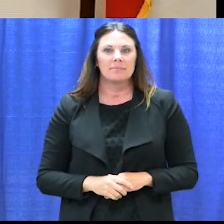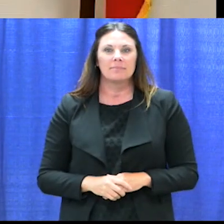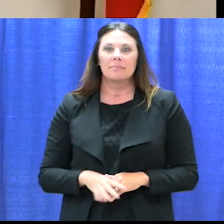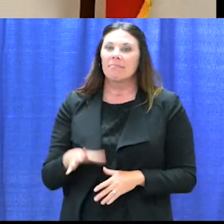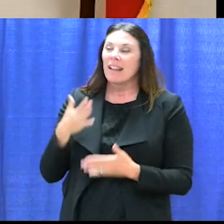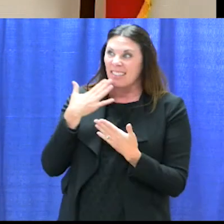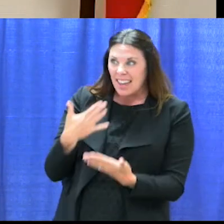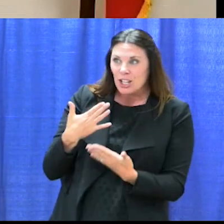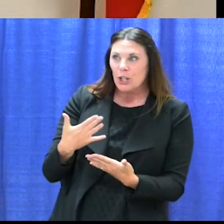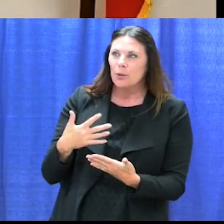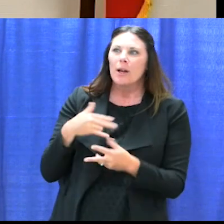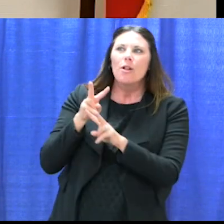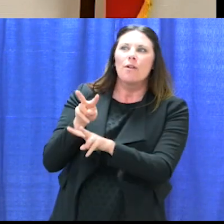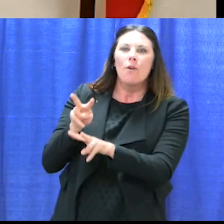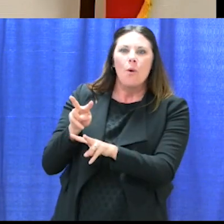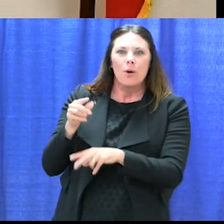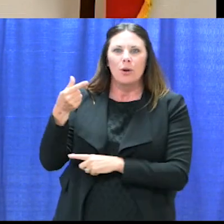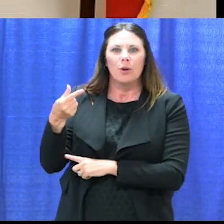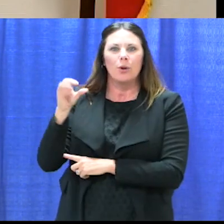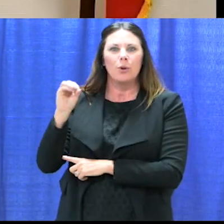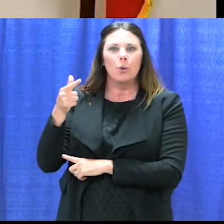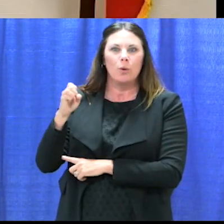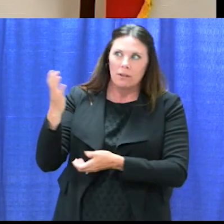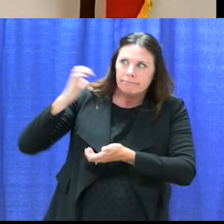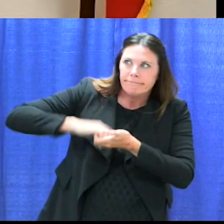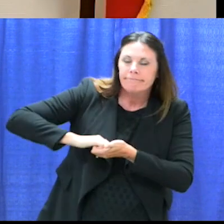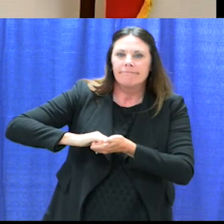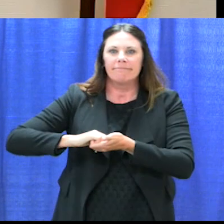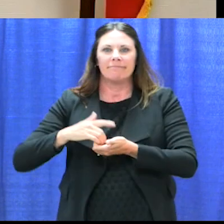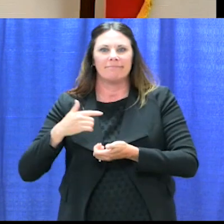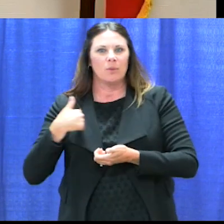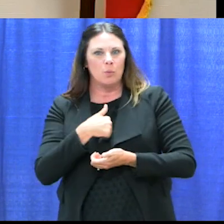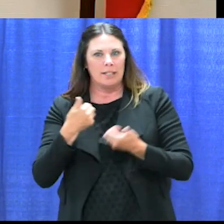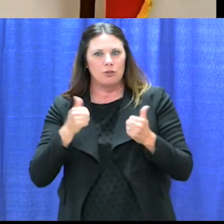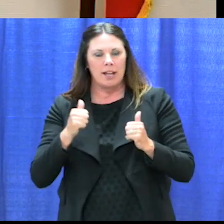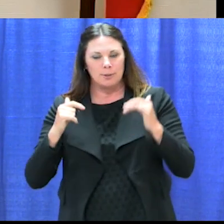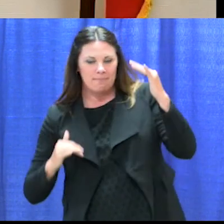We look forward to continuing to work with you as we continue to push forward here on closing the digital divide.